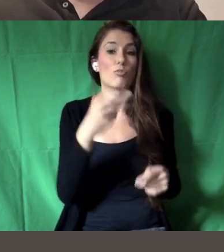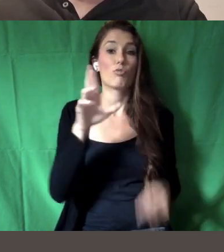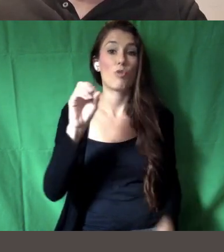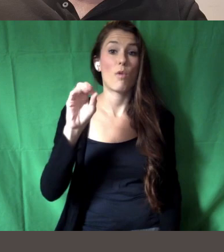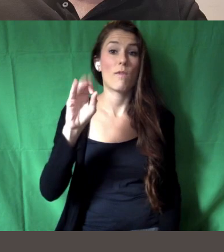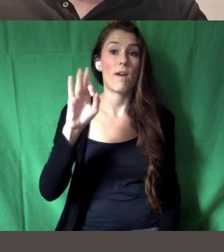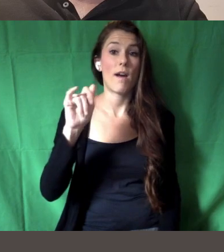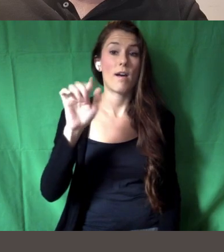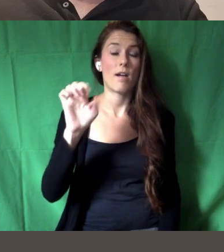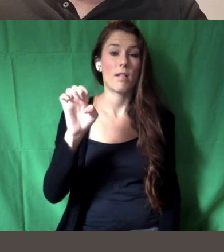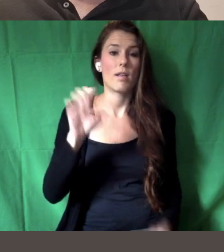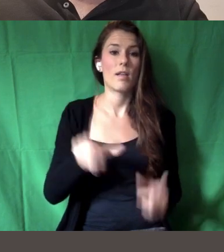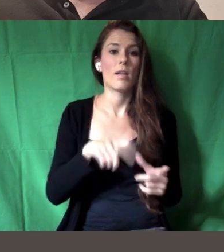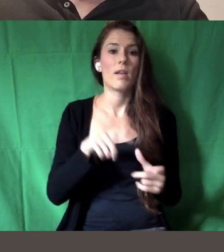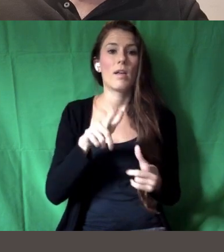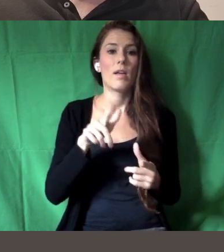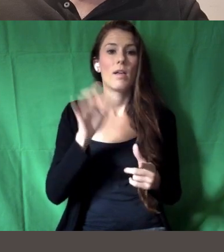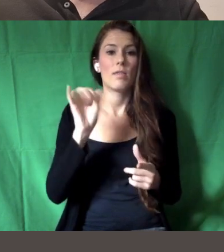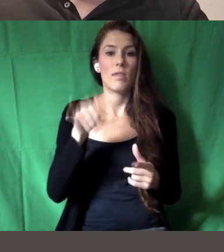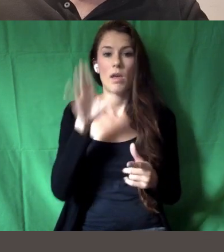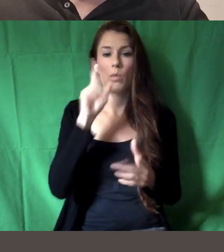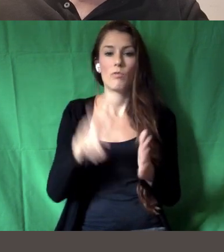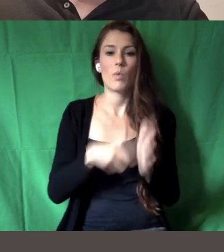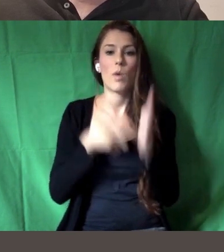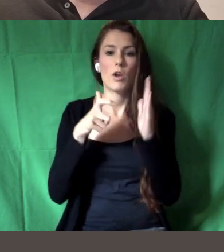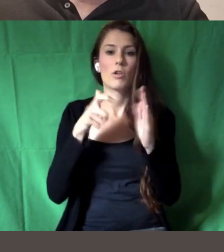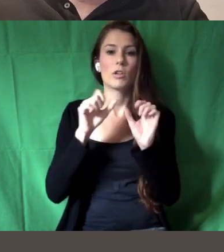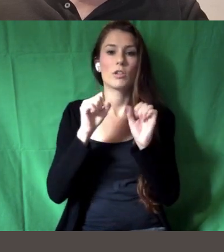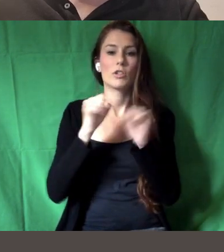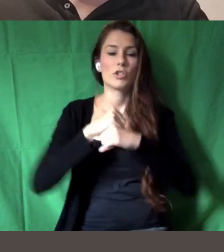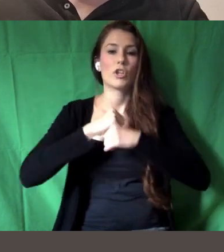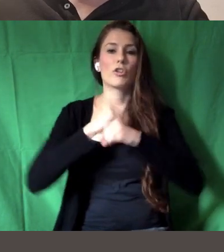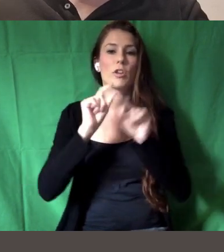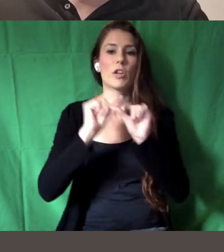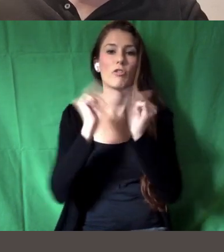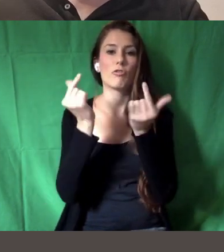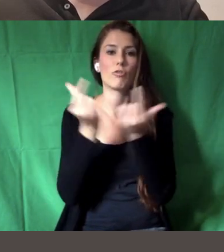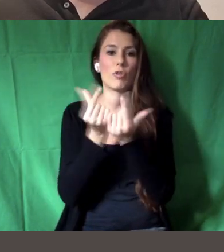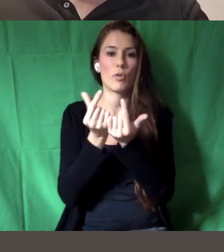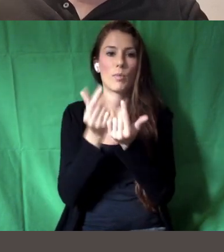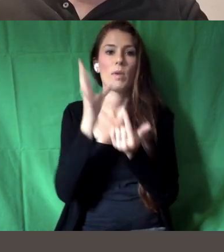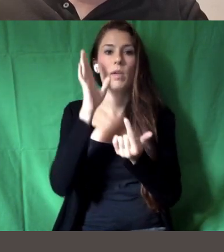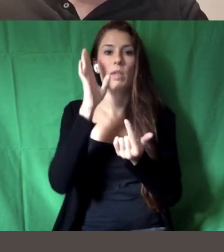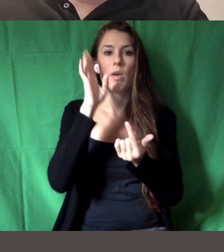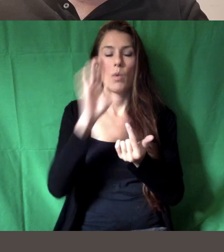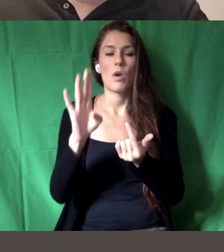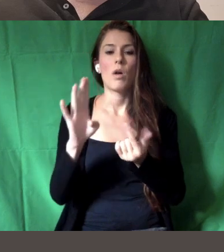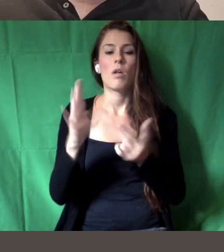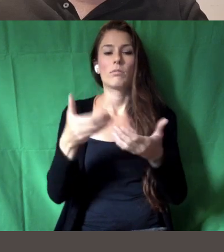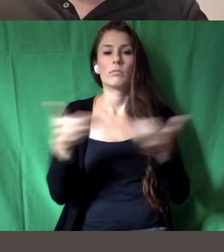and virtual private cloud security group that will isolate instance from internet. All these